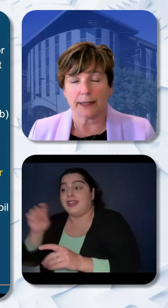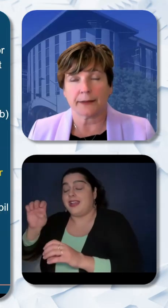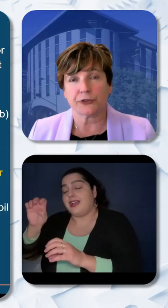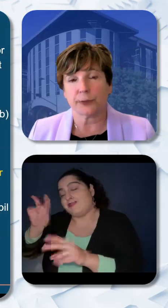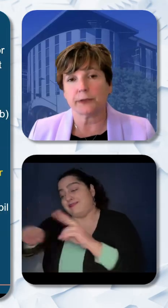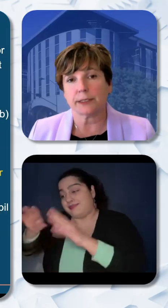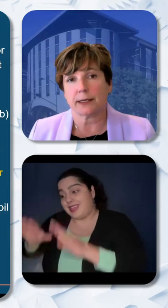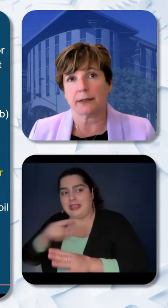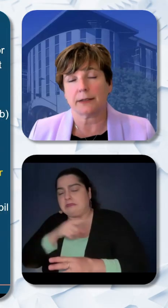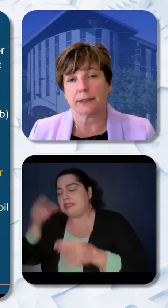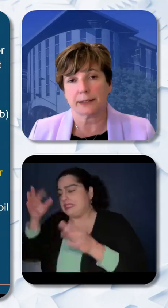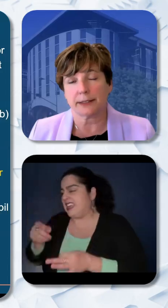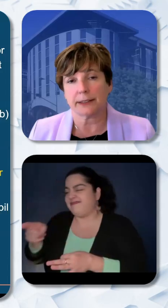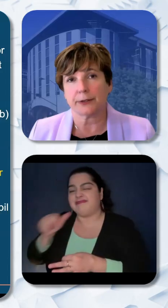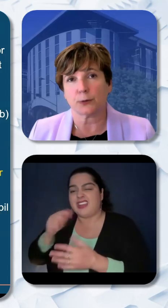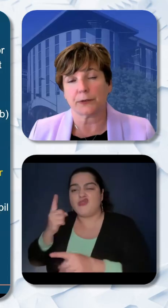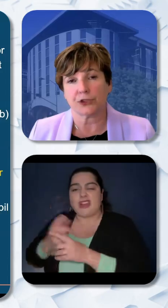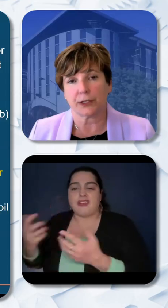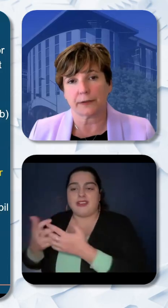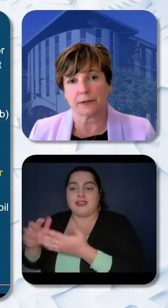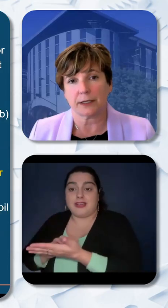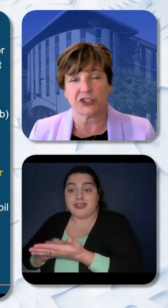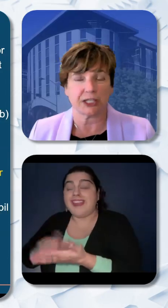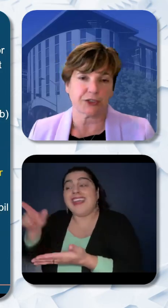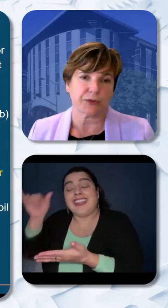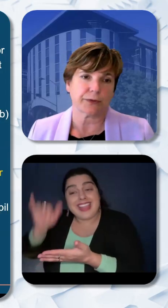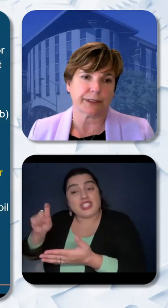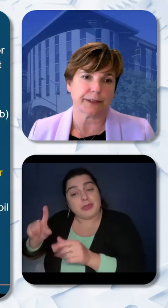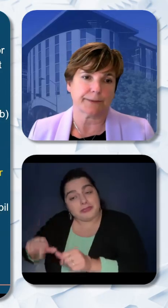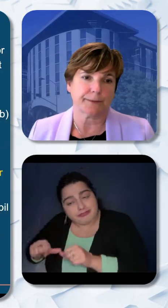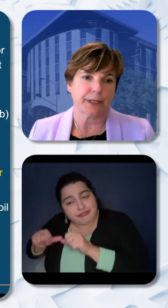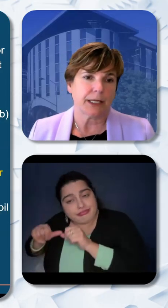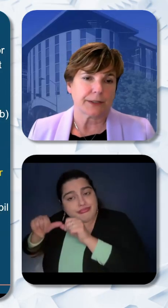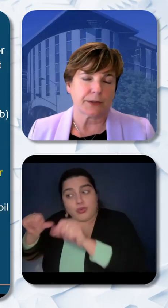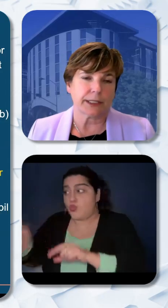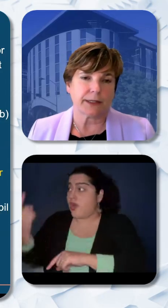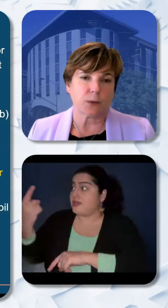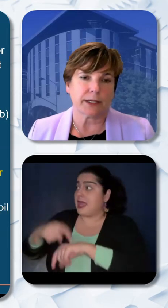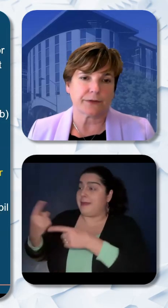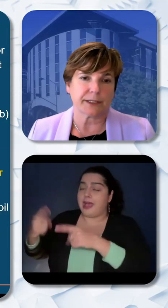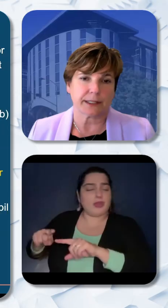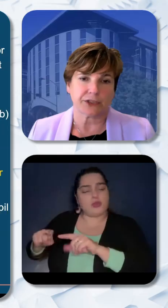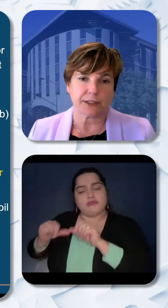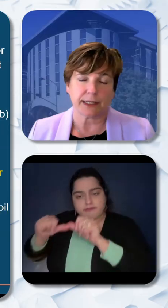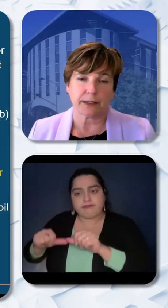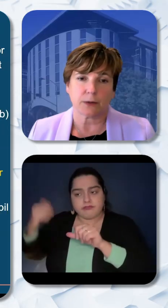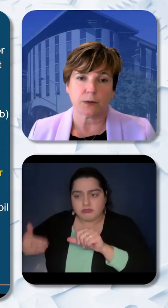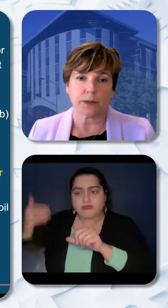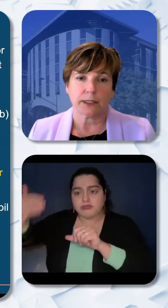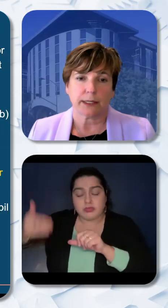And that should be looked at consistently throughout the child's educational career. So the key takeaways from this section's Ed Code,